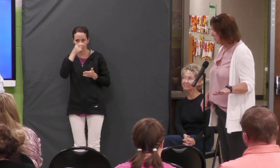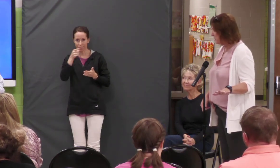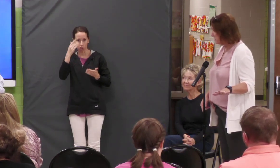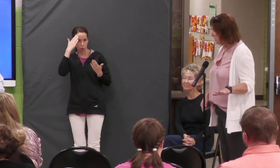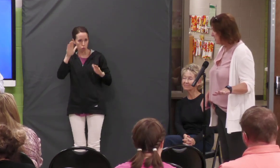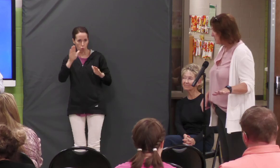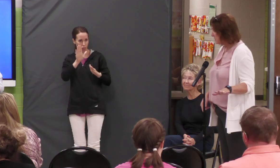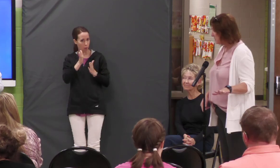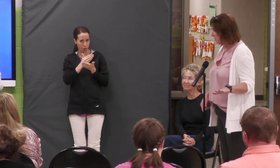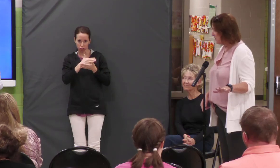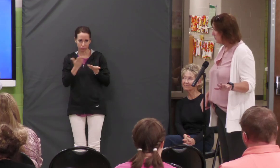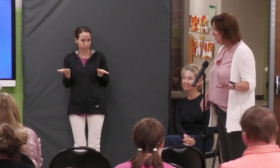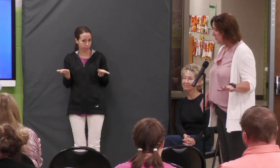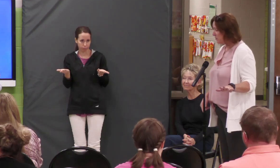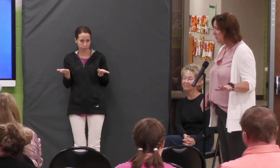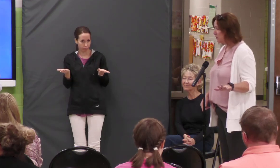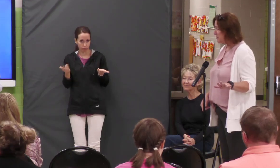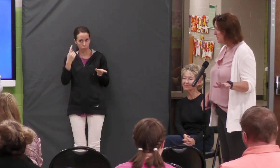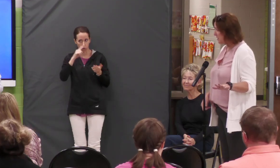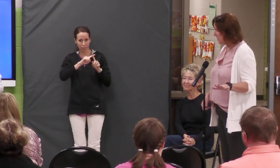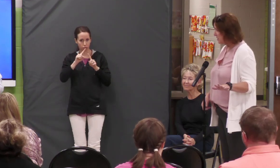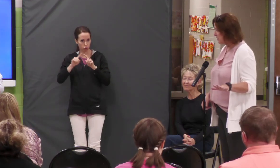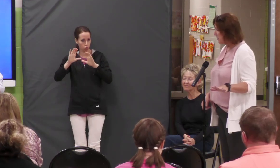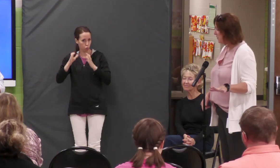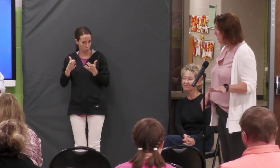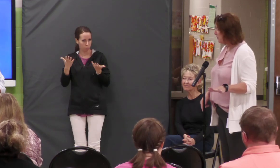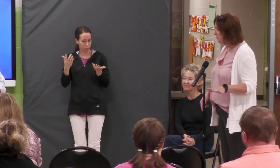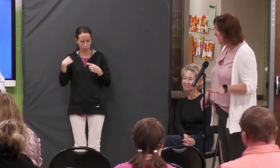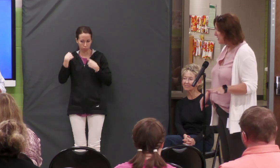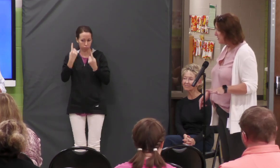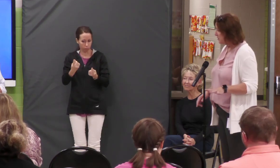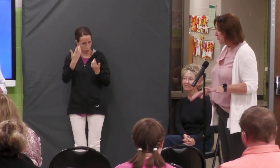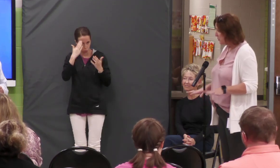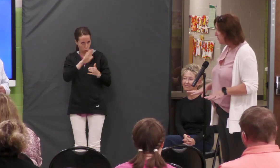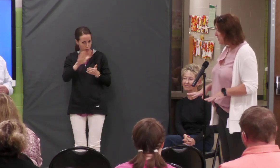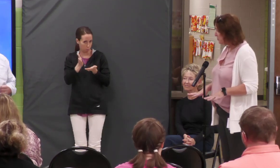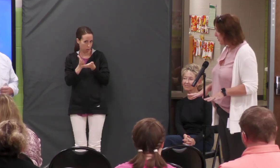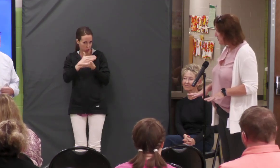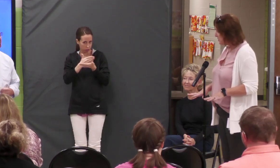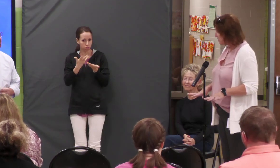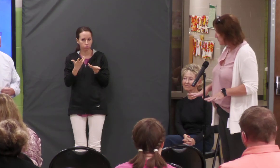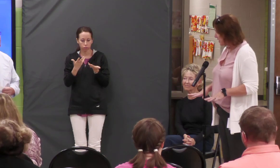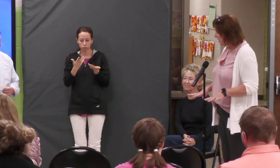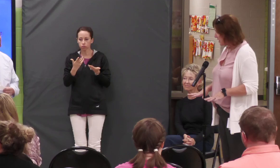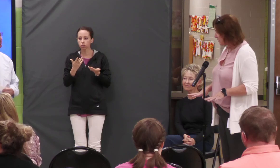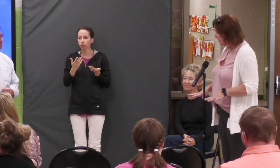their budget is you know for different groups and but we are in the process of getting that